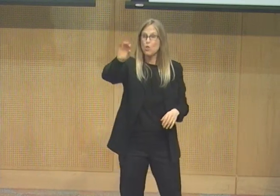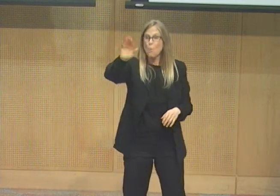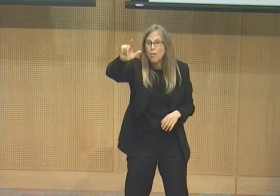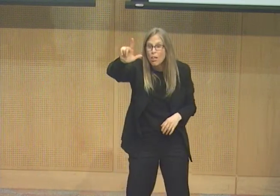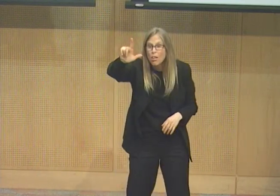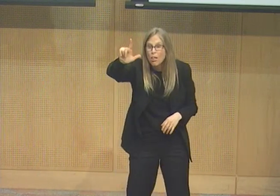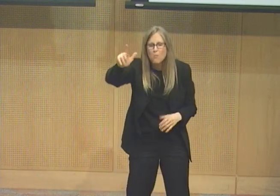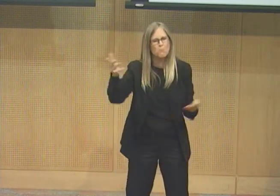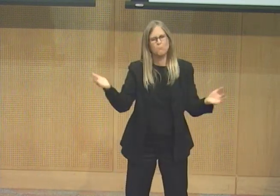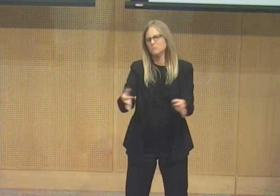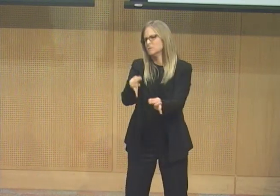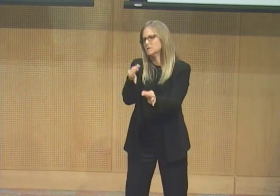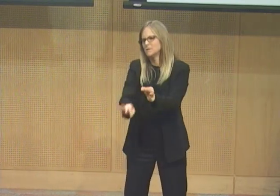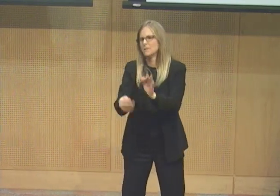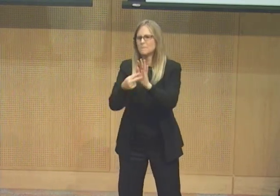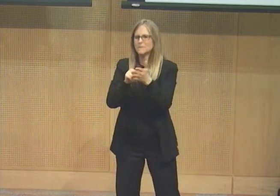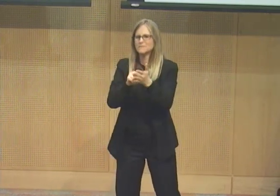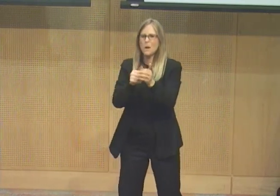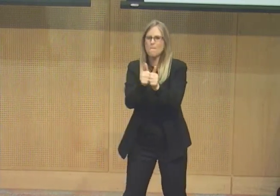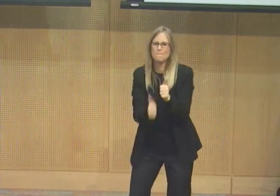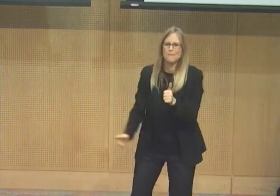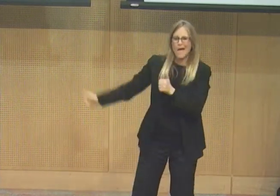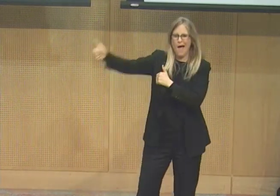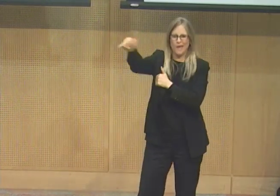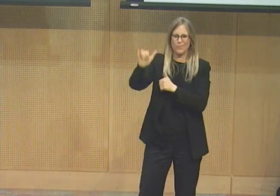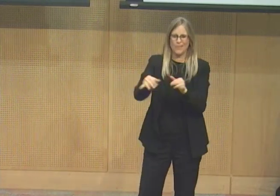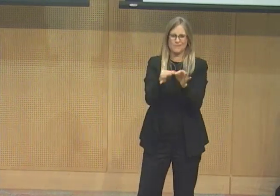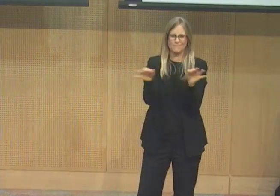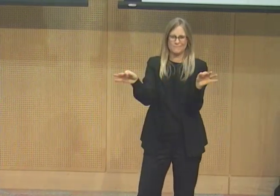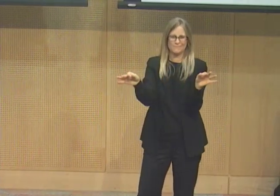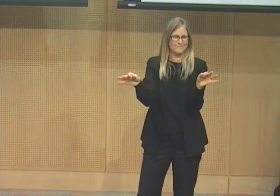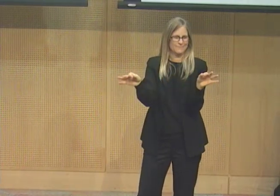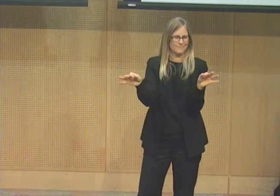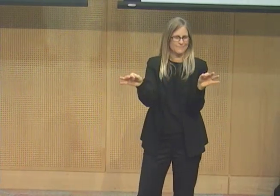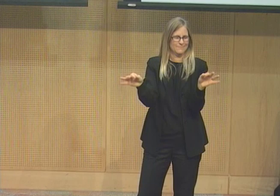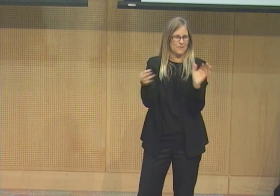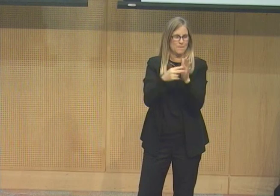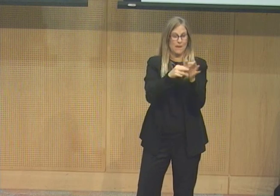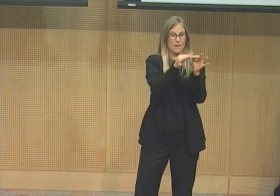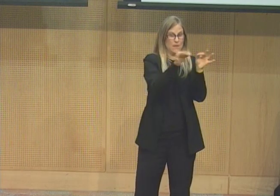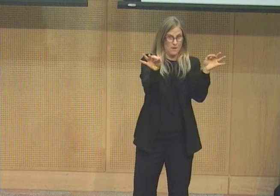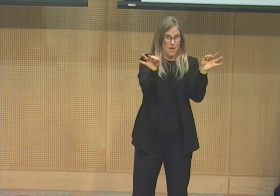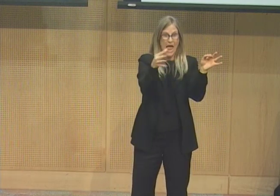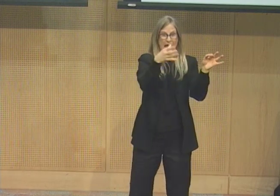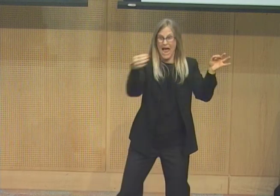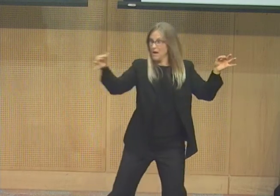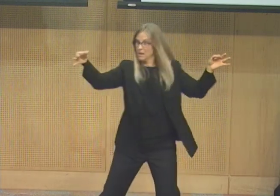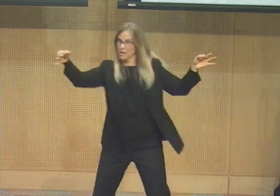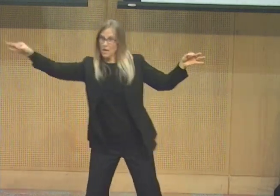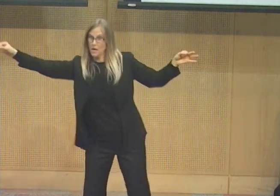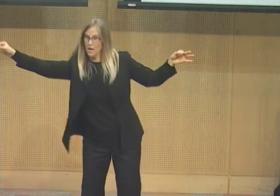Global coherence, quite simply, means it's beyond the sentential level.